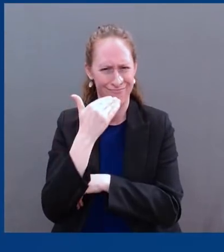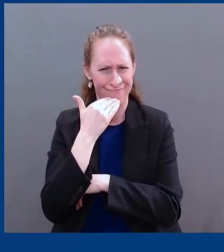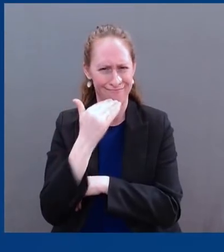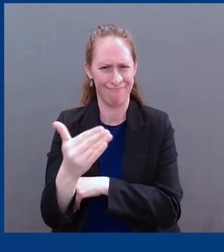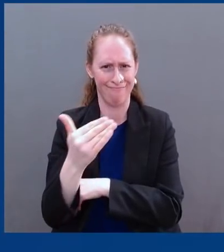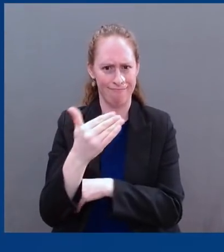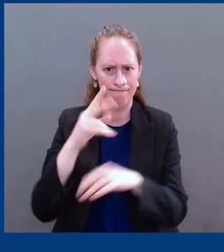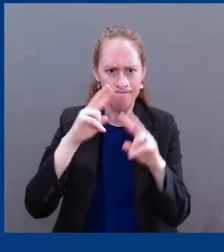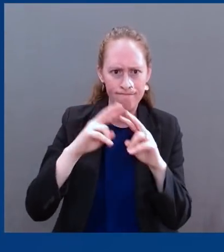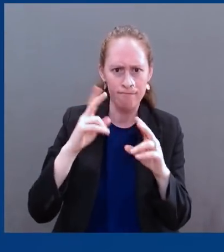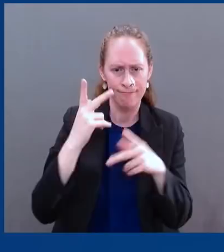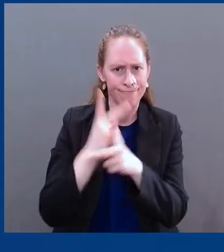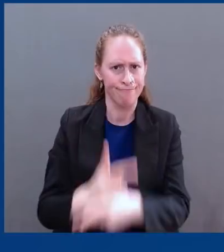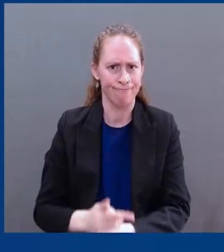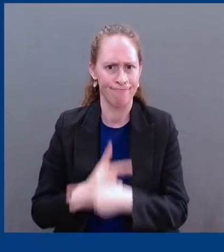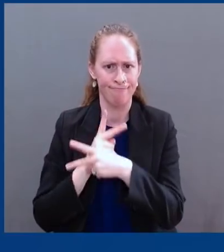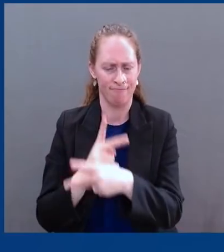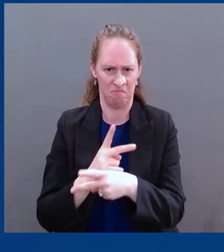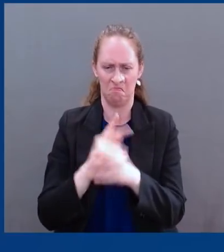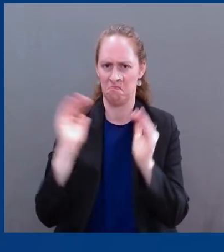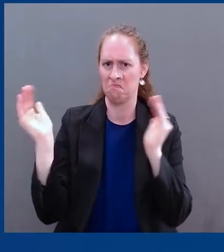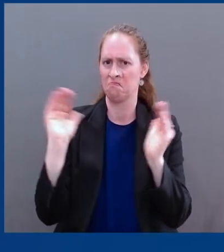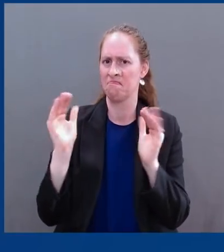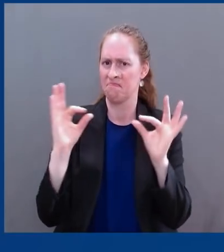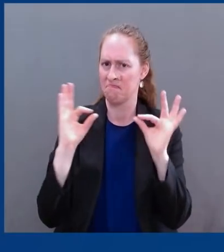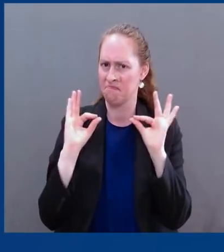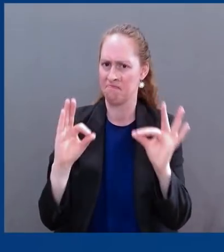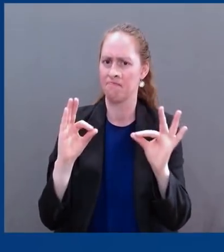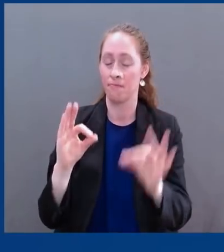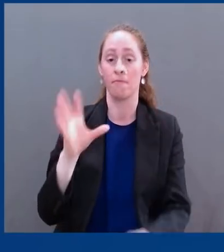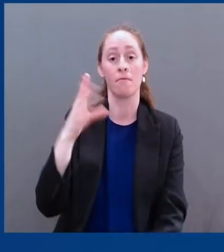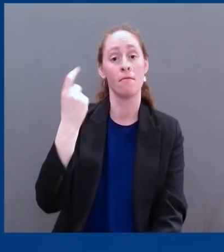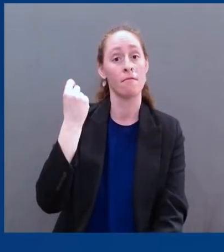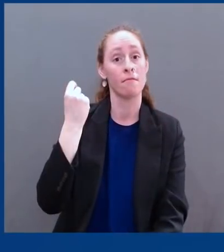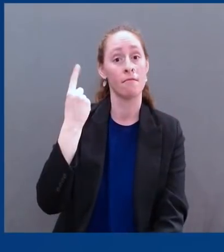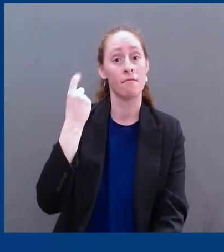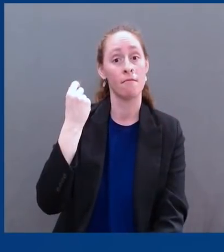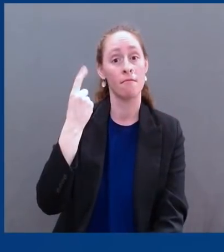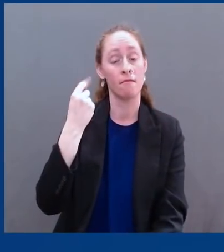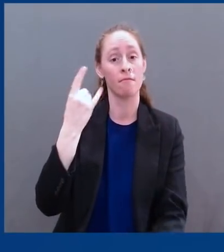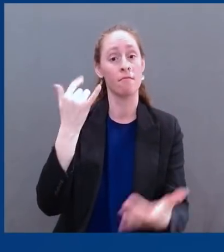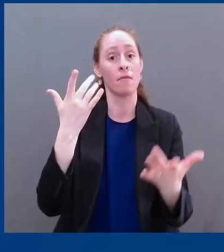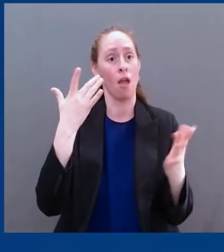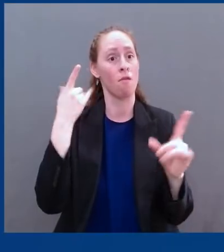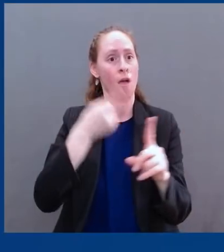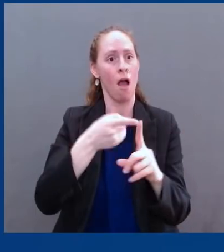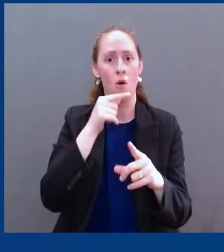However, there was enough events with regard to infection and enough people in the study